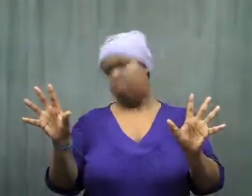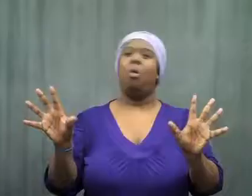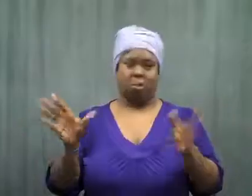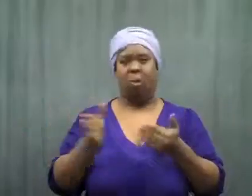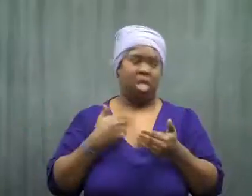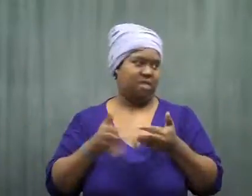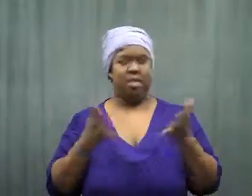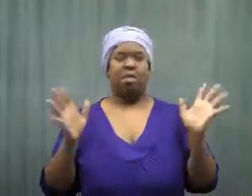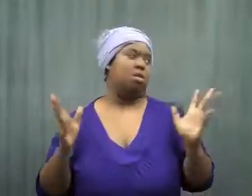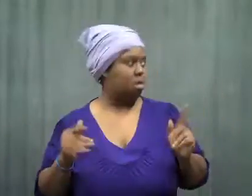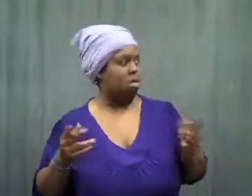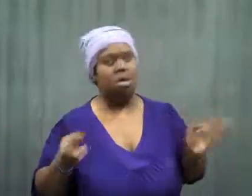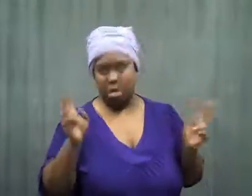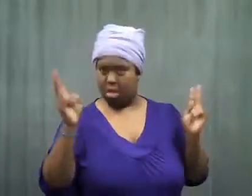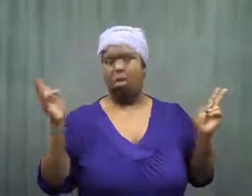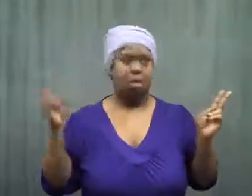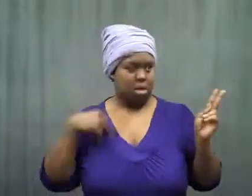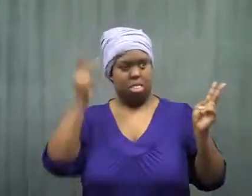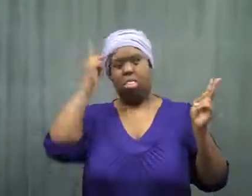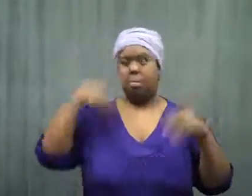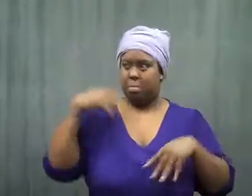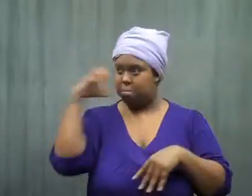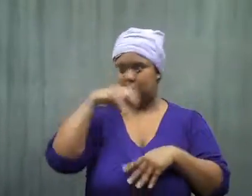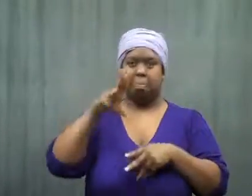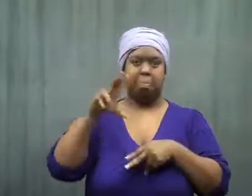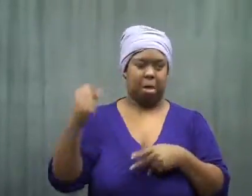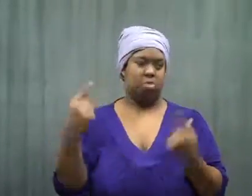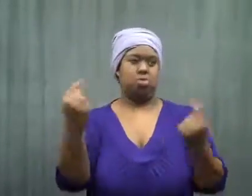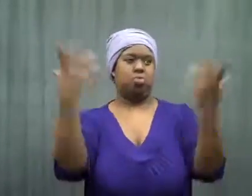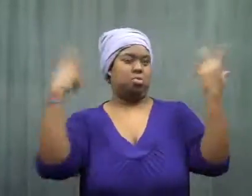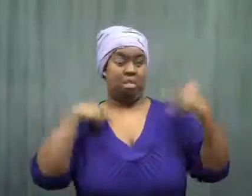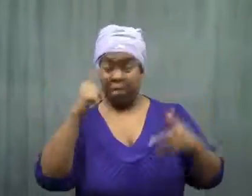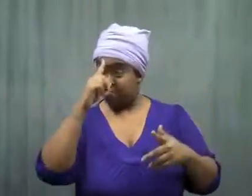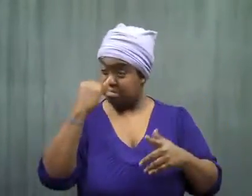"Whatever! This better hurry up or I'll miss the bus! I'm really worried about that!